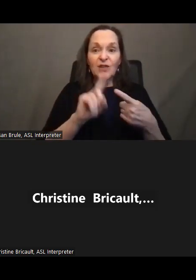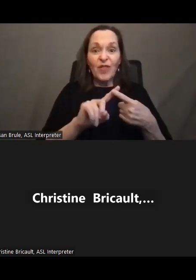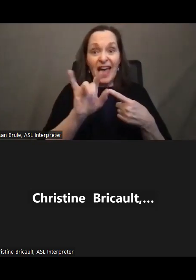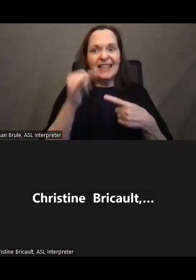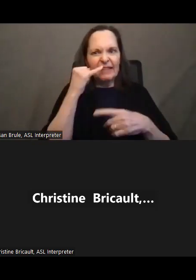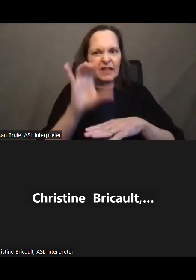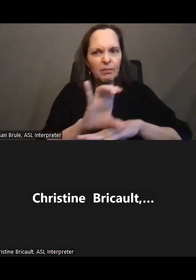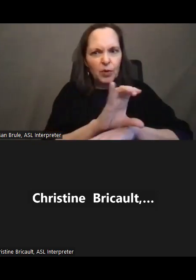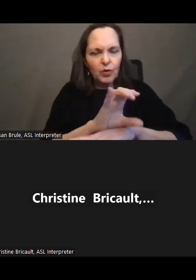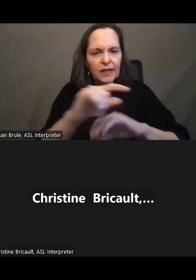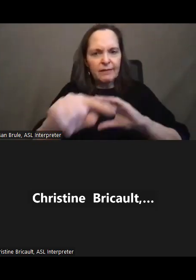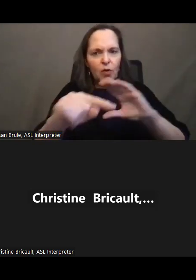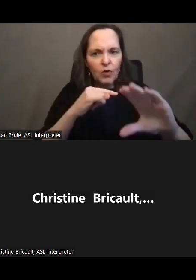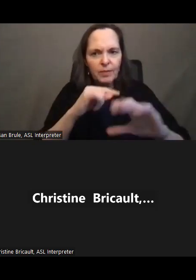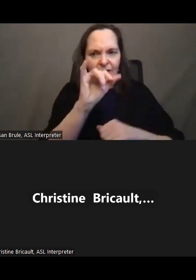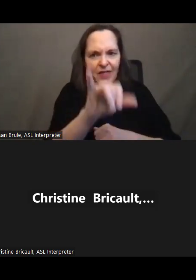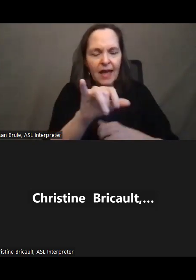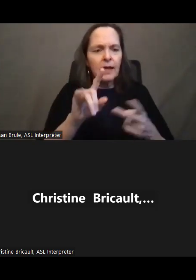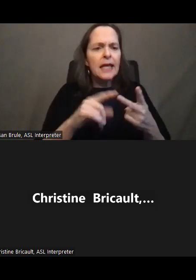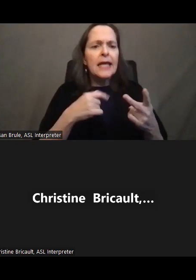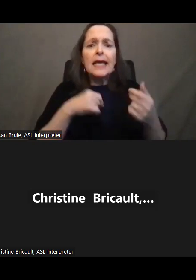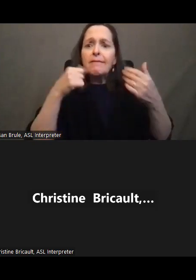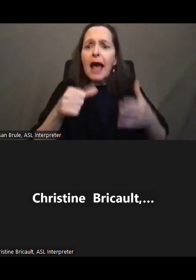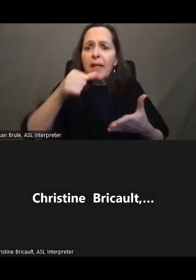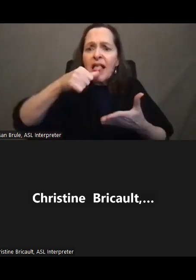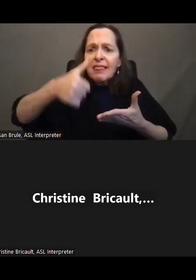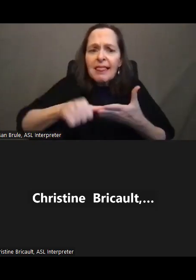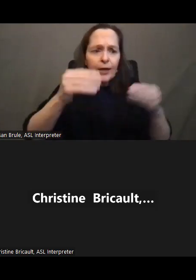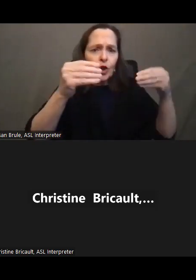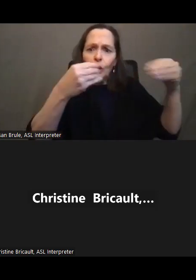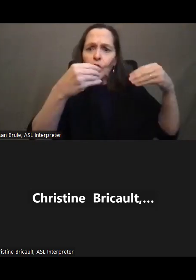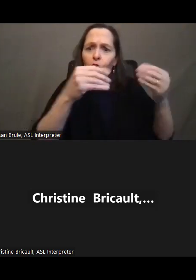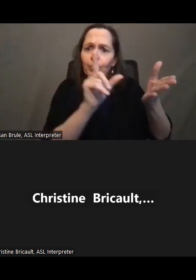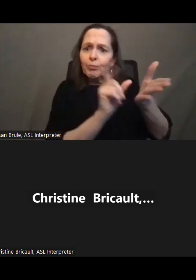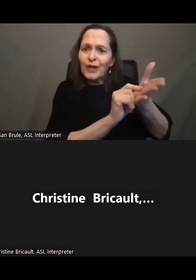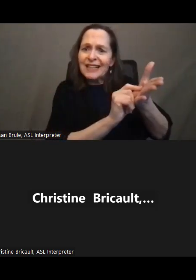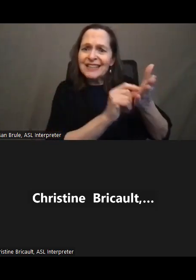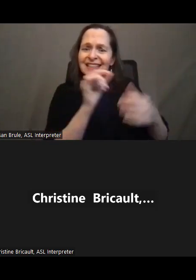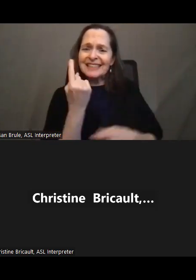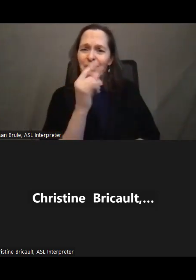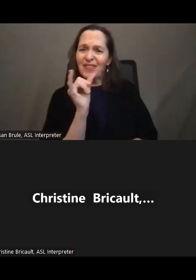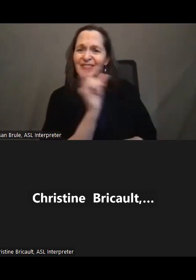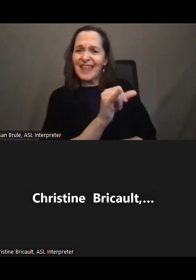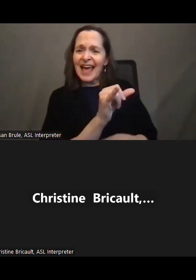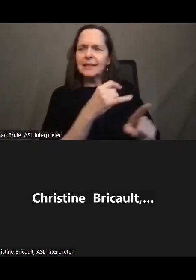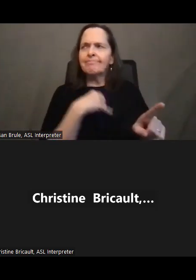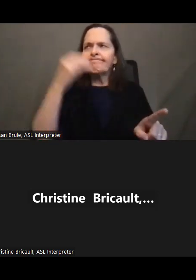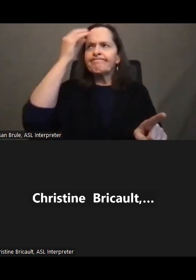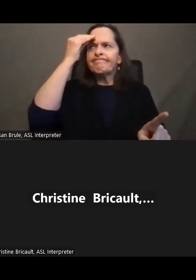You know printed mail and handwritten correspondence can be trickier, because you need to make sure that if